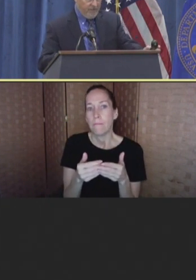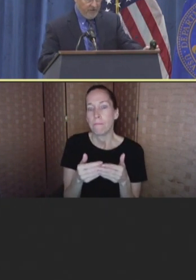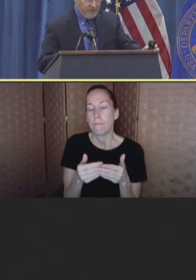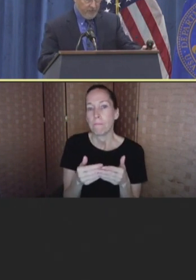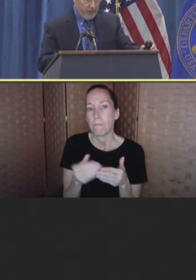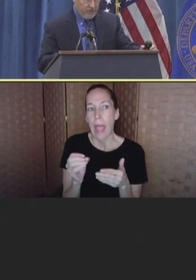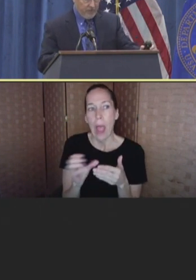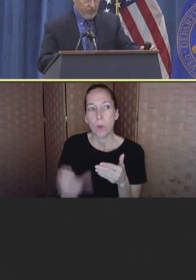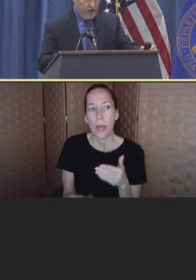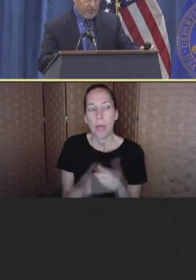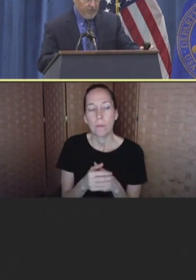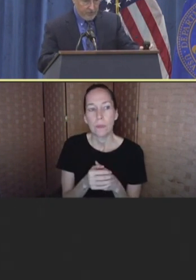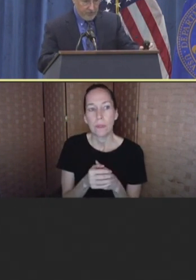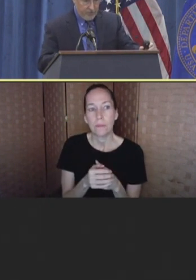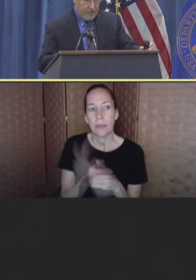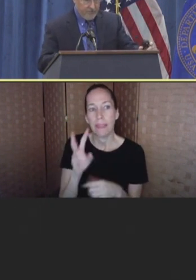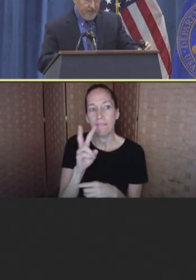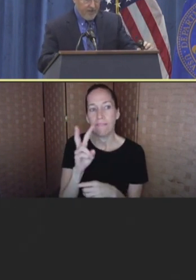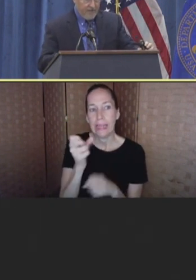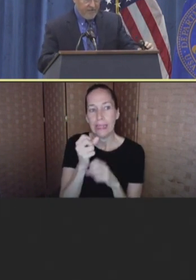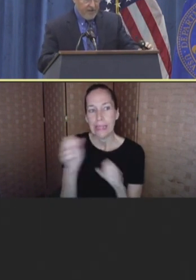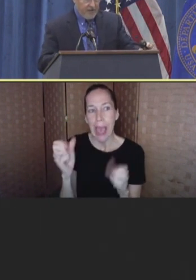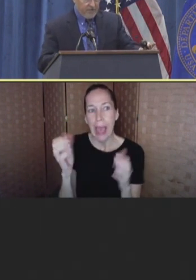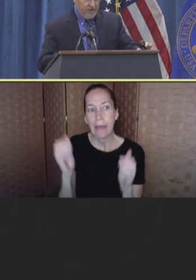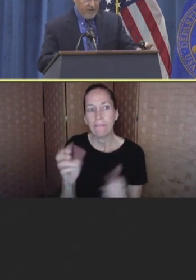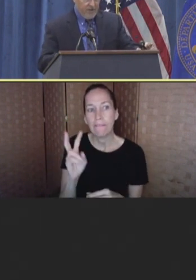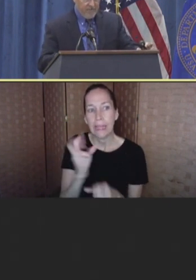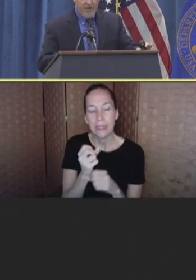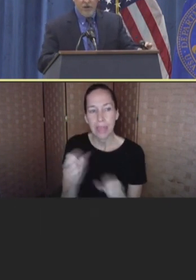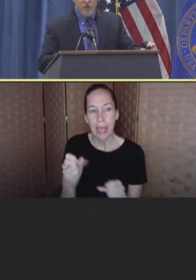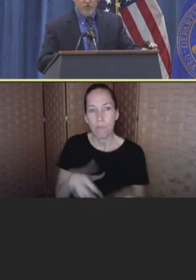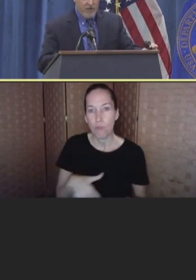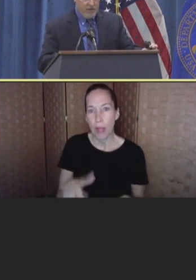the V-safe pregnancy registry; VSD; VAERS; and the CISA project.